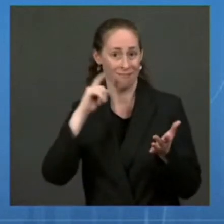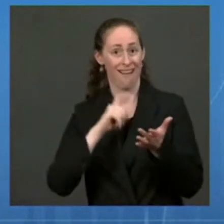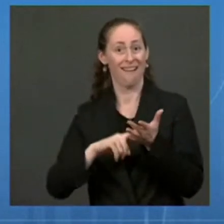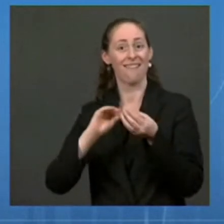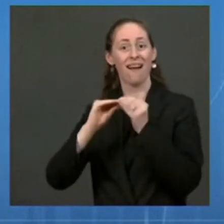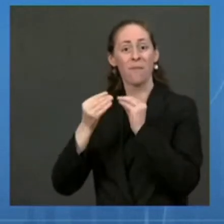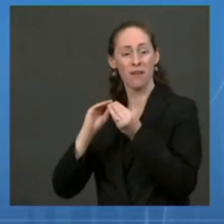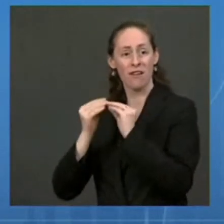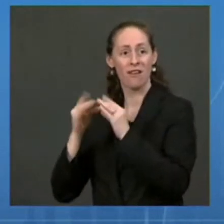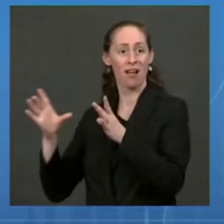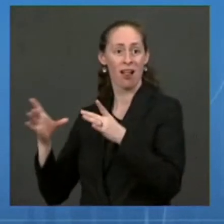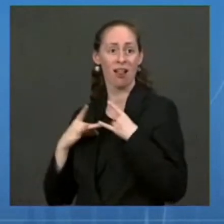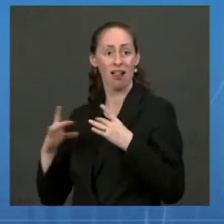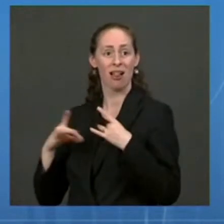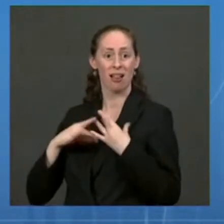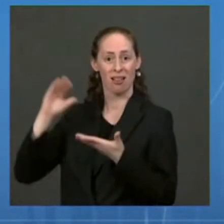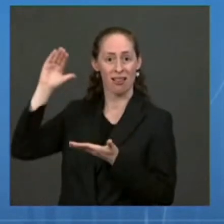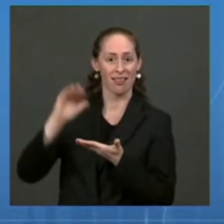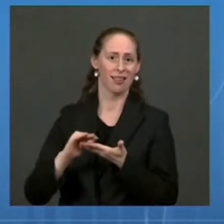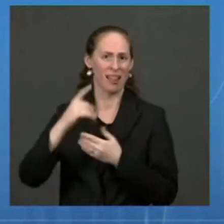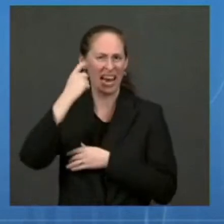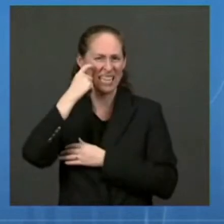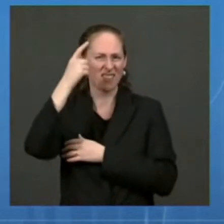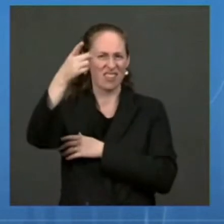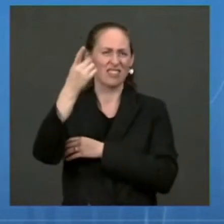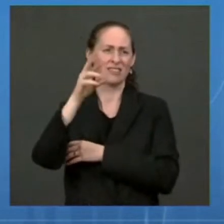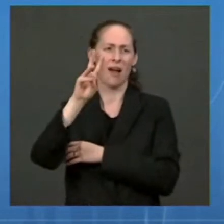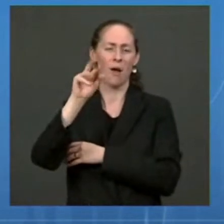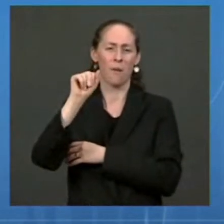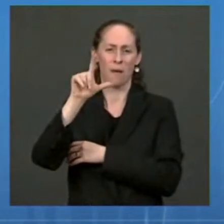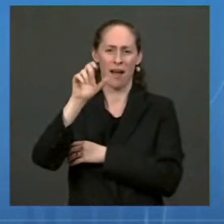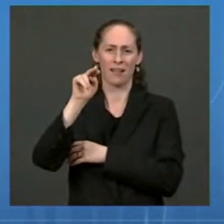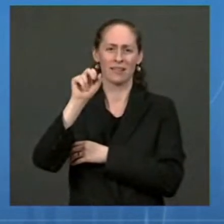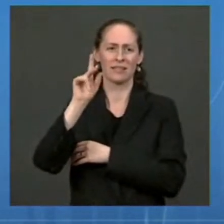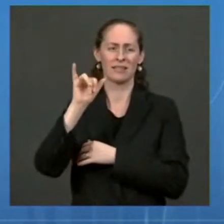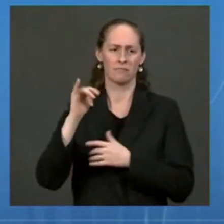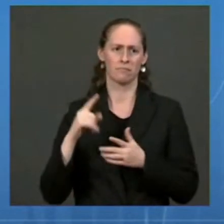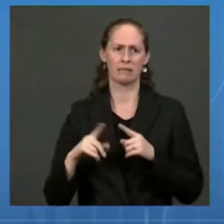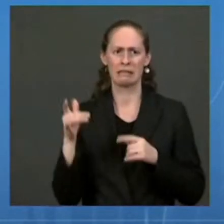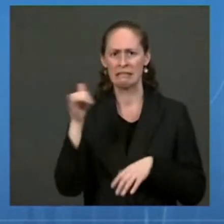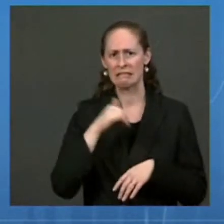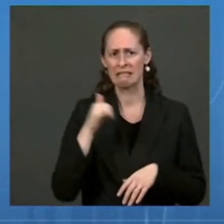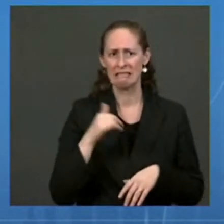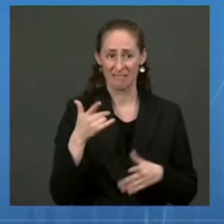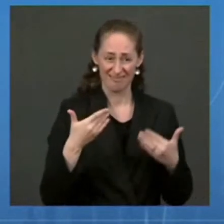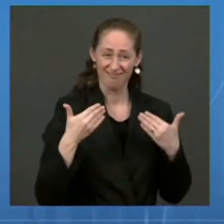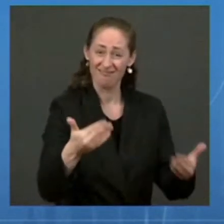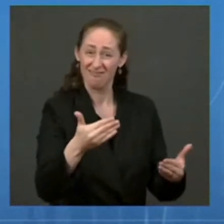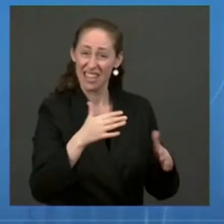UNKNOWN SIDE EFFECTS ATTHE YESTERDAY PART OF THIS MEETING, GIVEN THAT CASES ARE FALLING AS